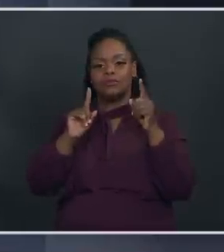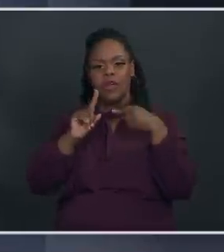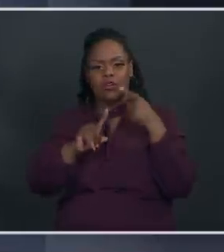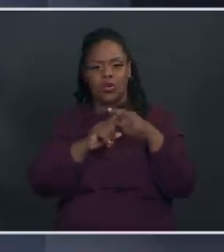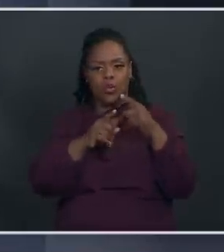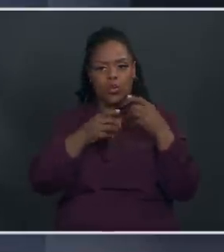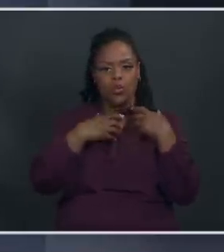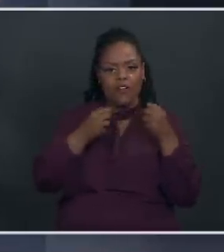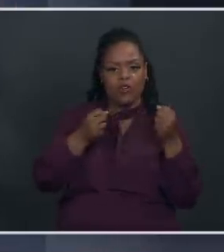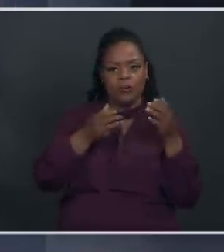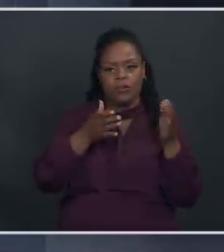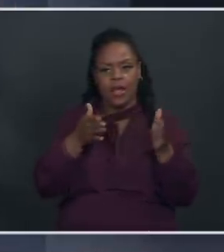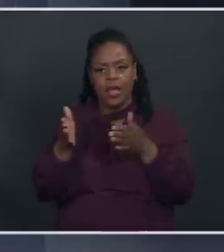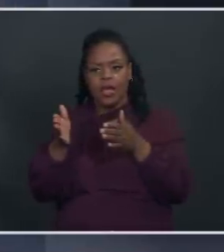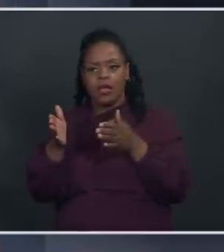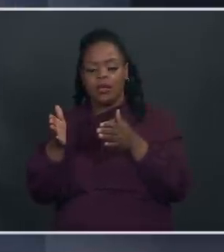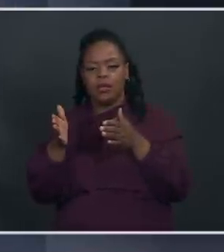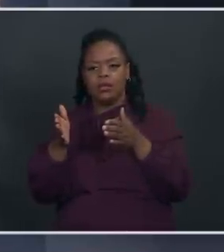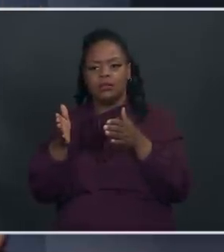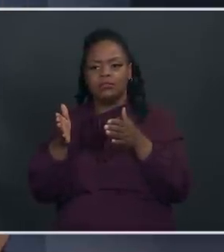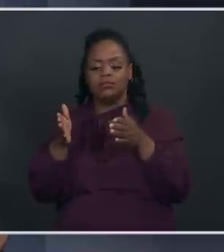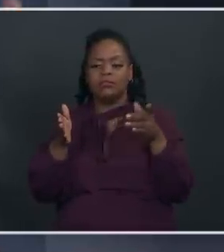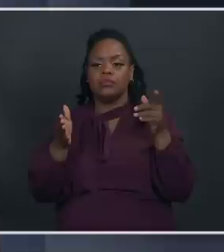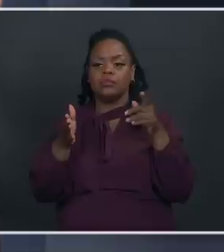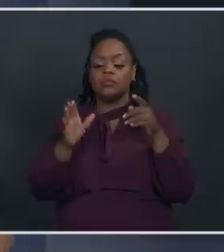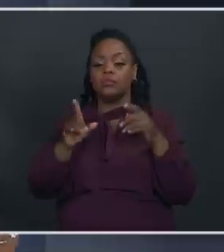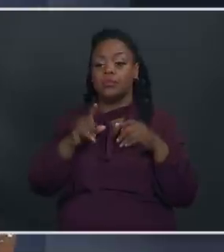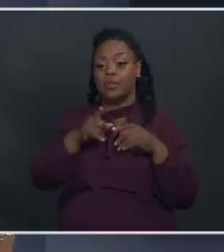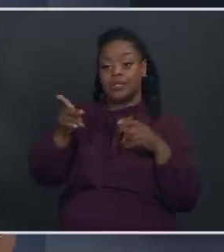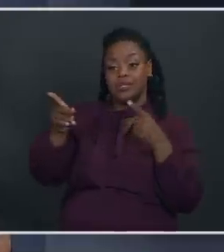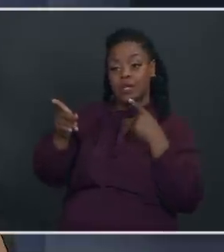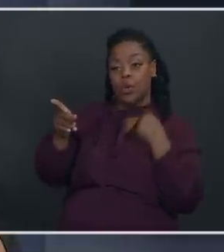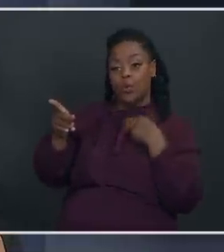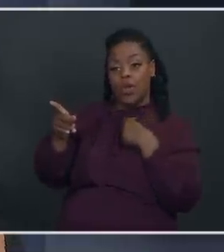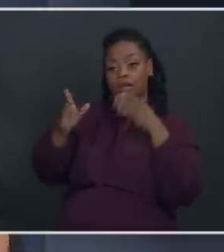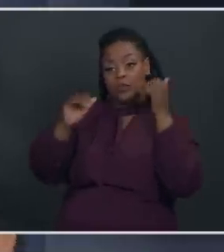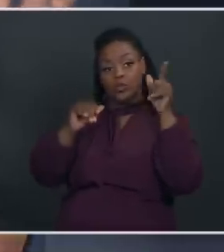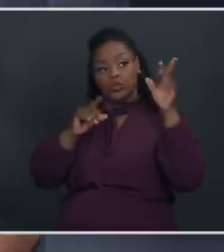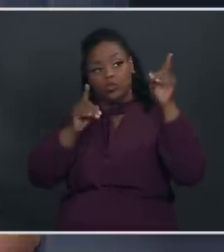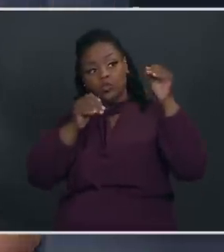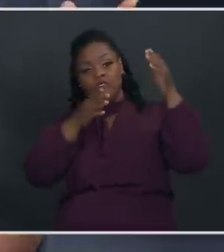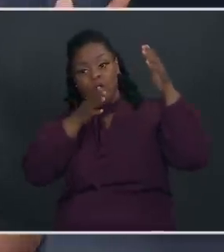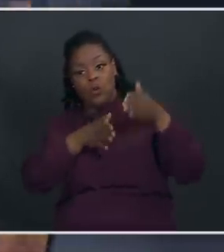they have said they expect from him that his focus will be on COVID relief. That's how he will use the bully pulpit.